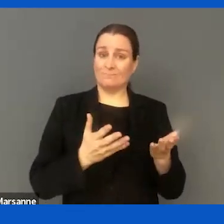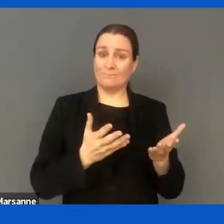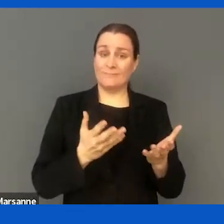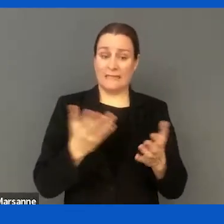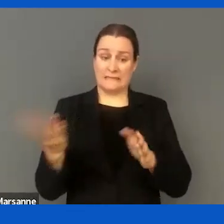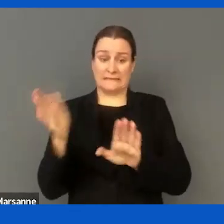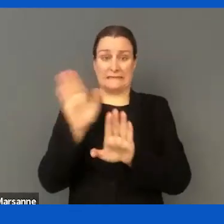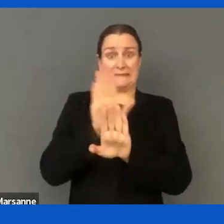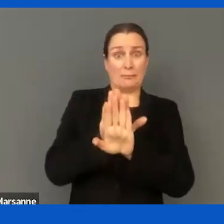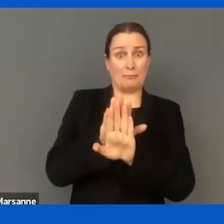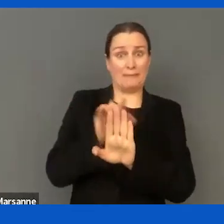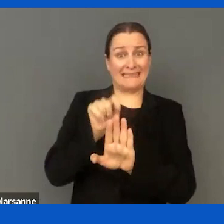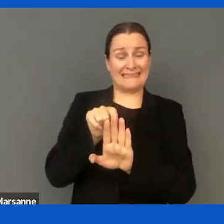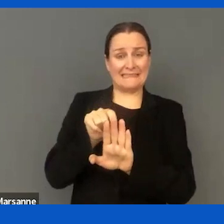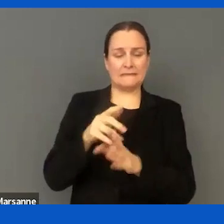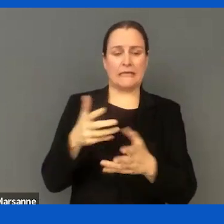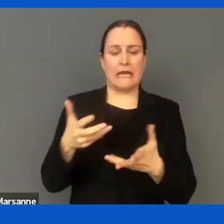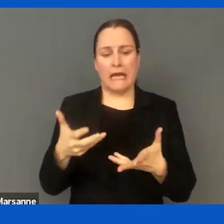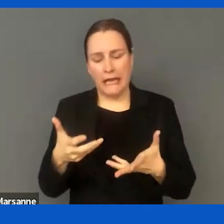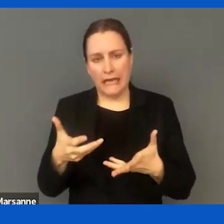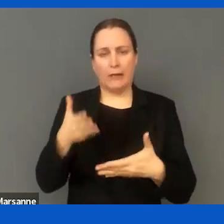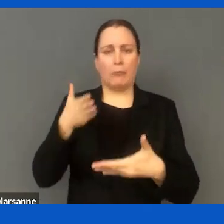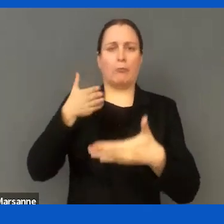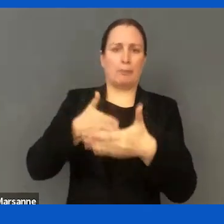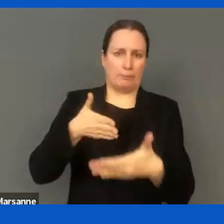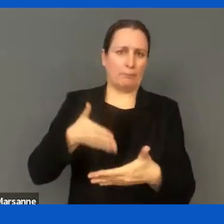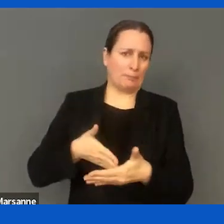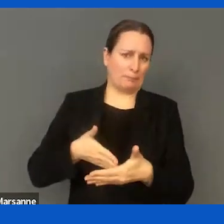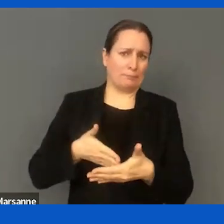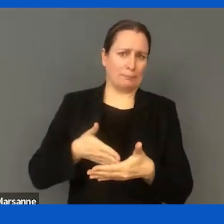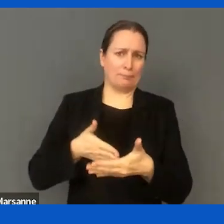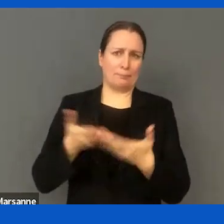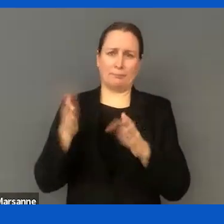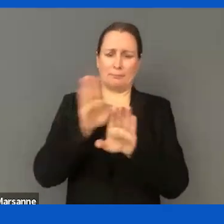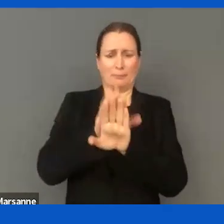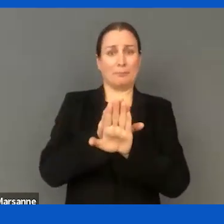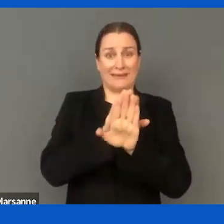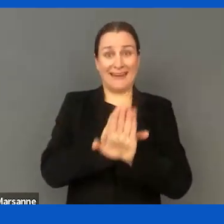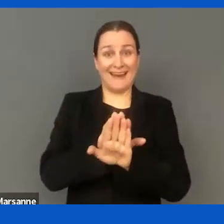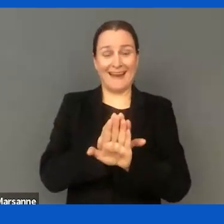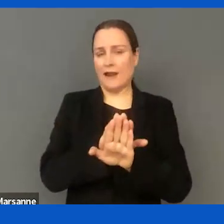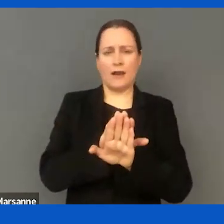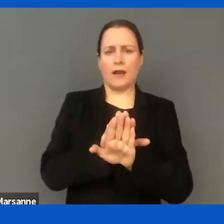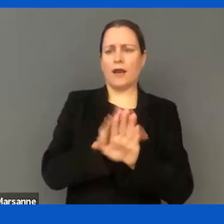sometimes we also check that accessibility overlays create new accessibility issue.